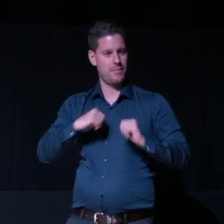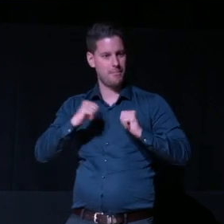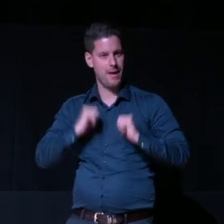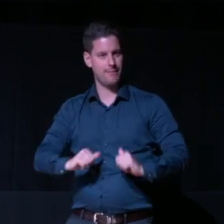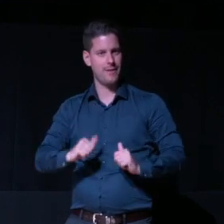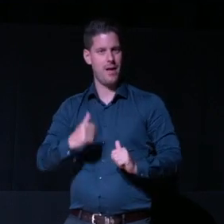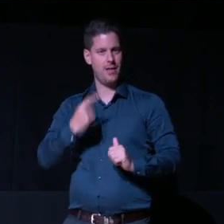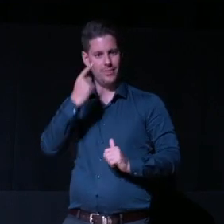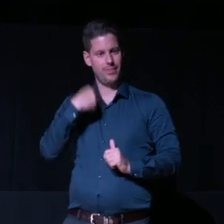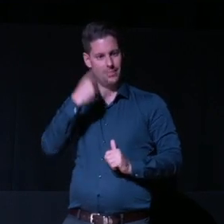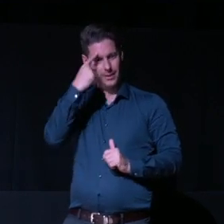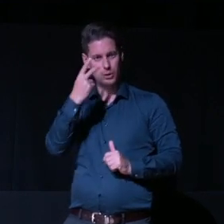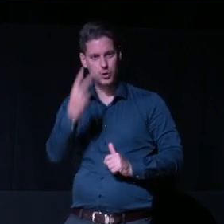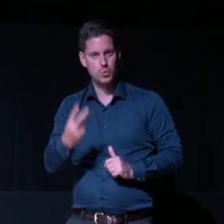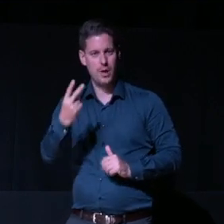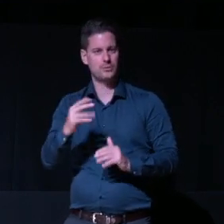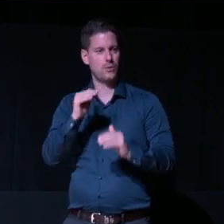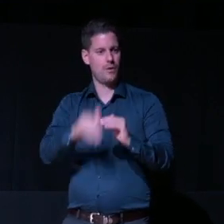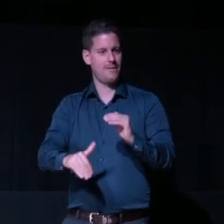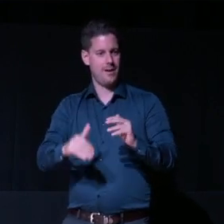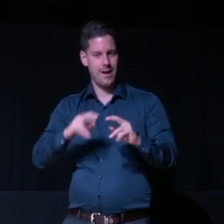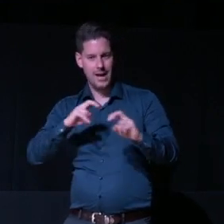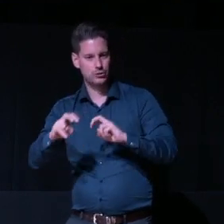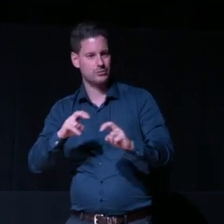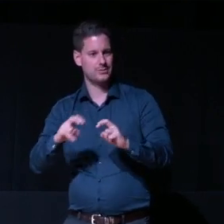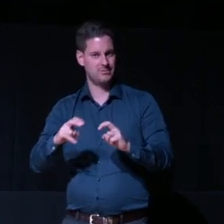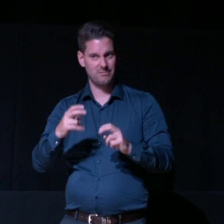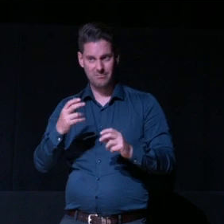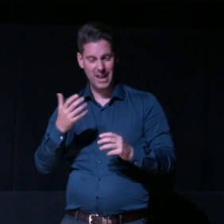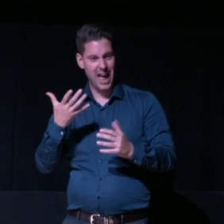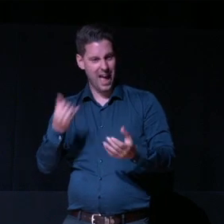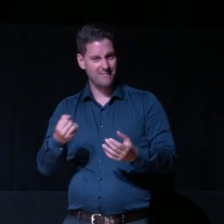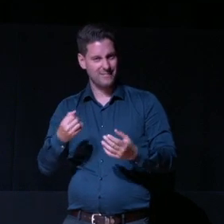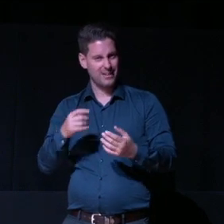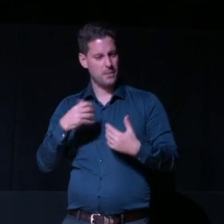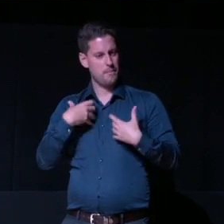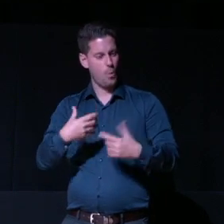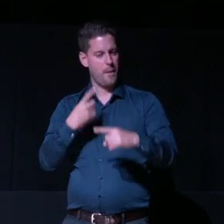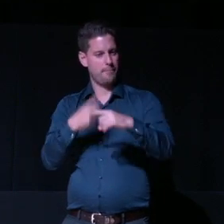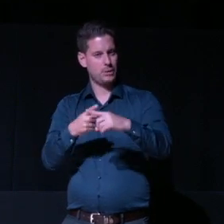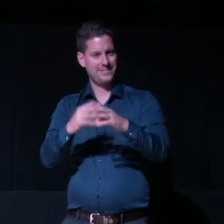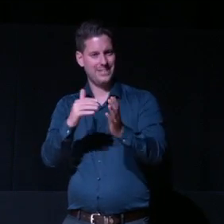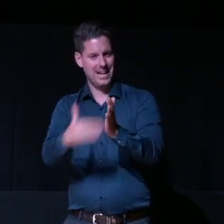have there been those sort of positive effects because I guess we're sort of like caught between